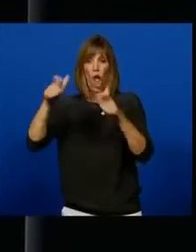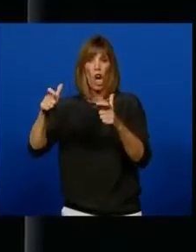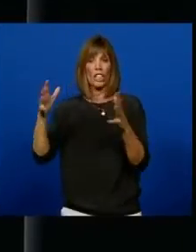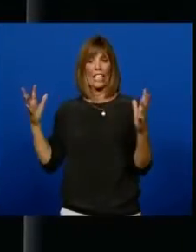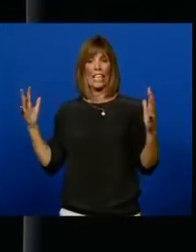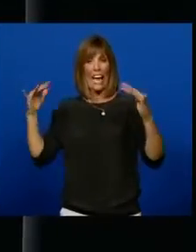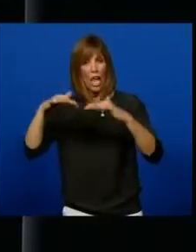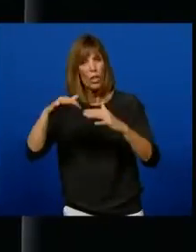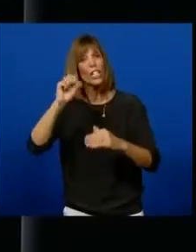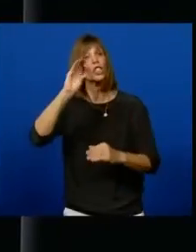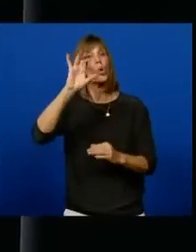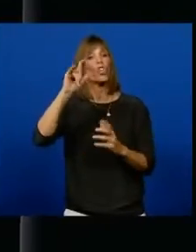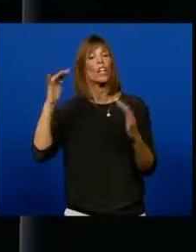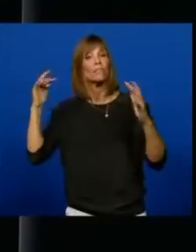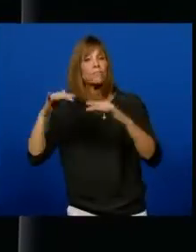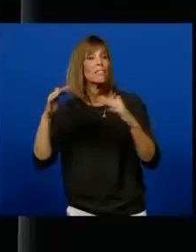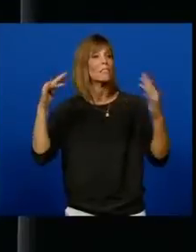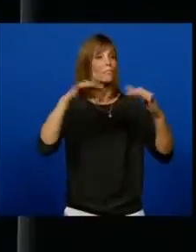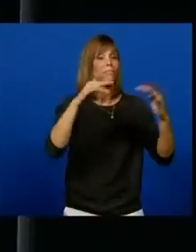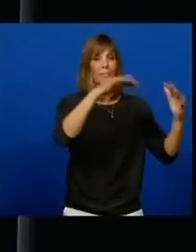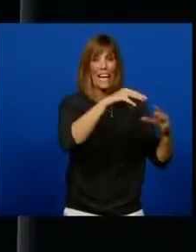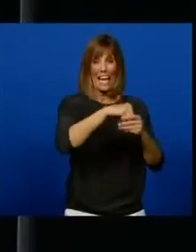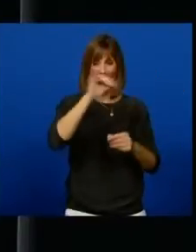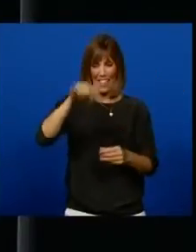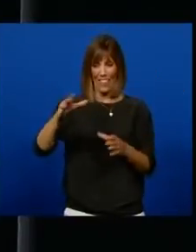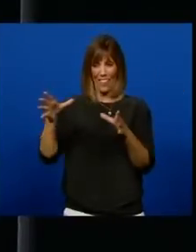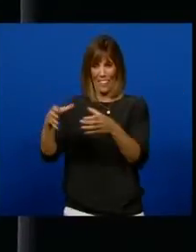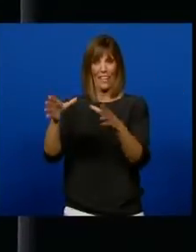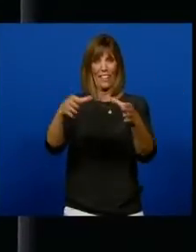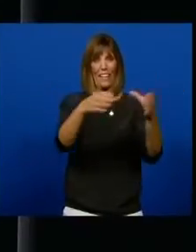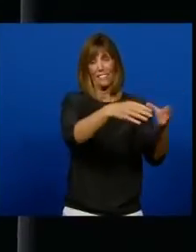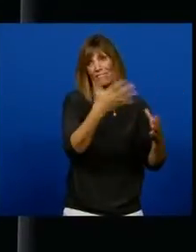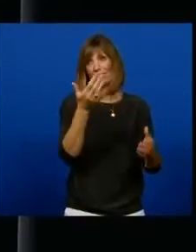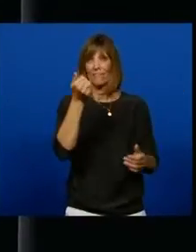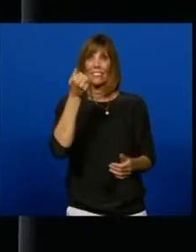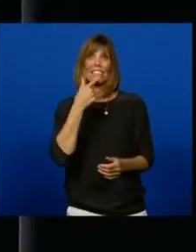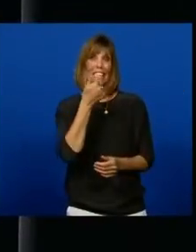THAT IS WHY IT IS SO IMPORTANT TO PUT INTO CONTEXT THE POSITVITY RATES